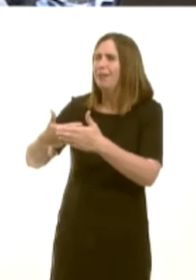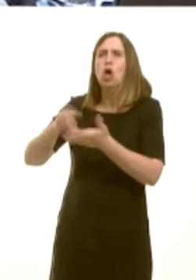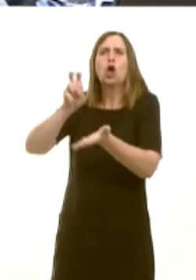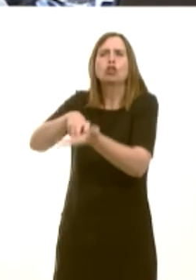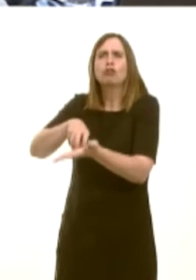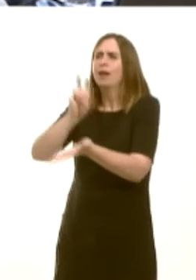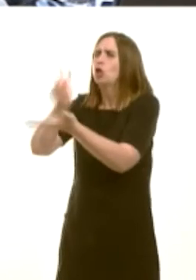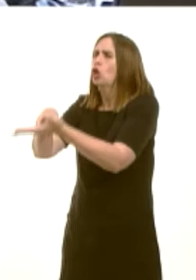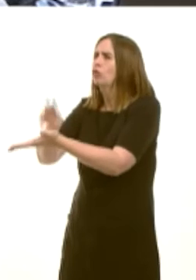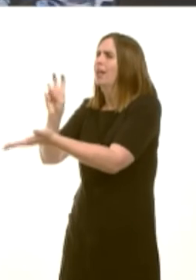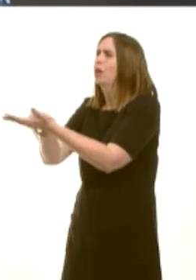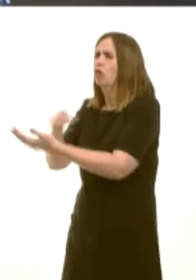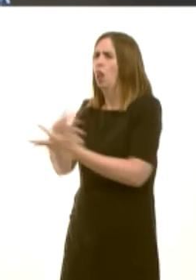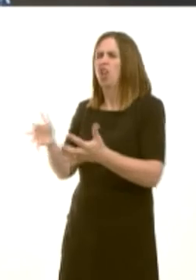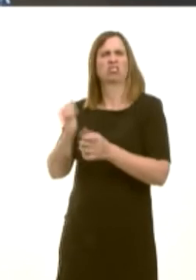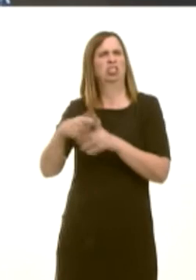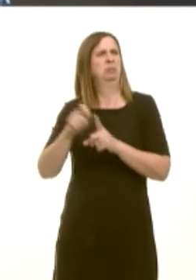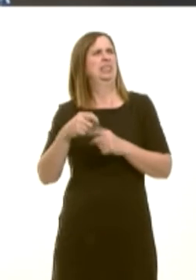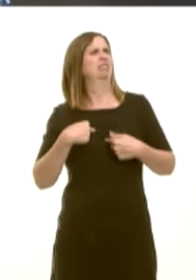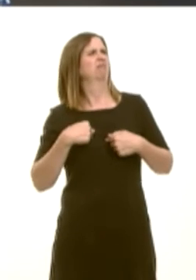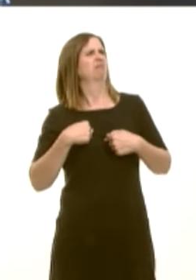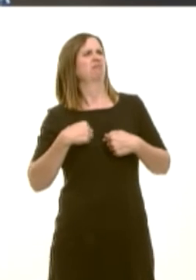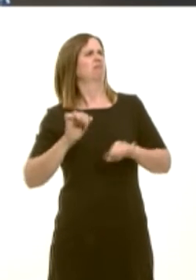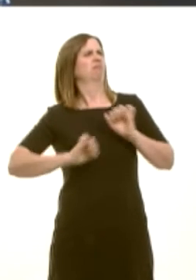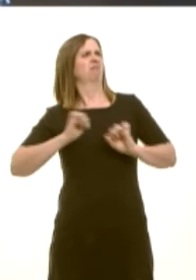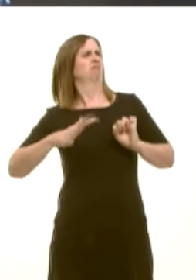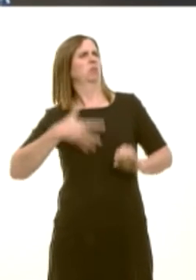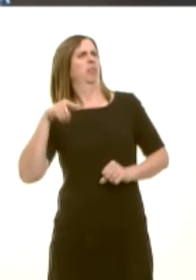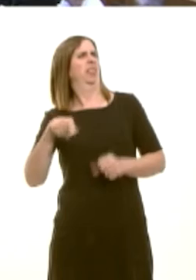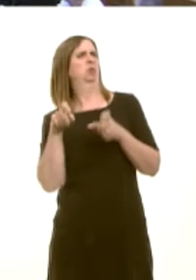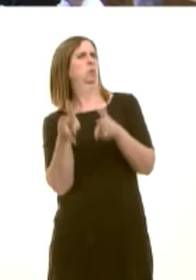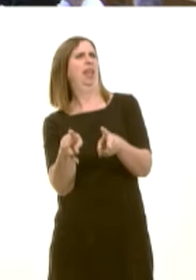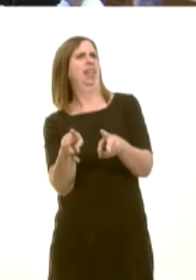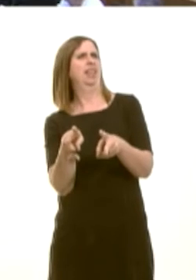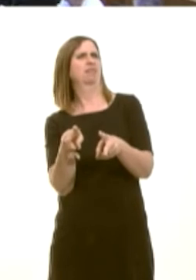progressively less attractive for new people. As a result of that, it's important that we